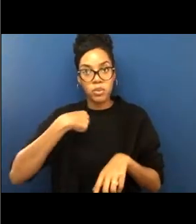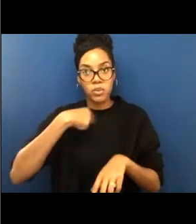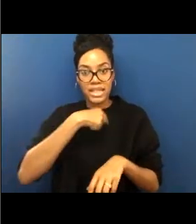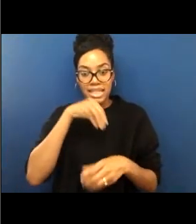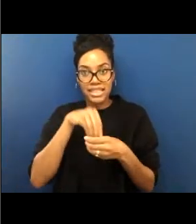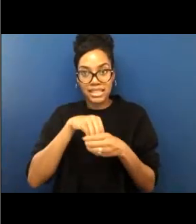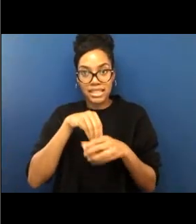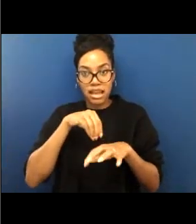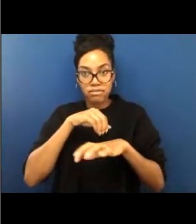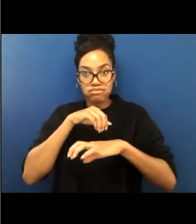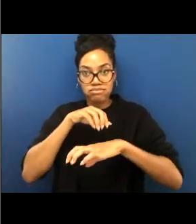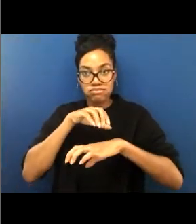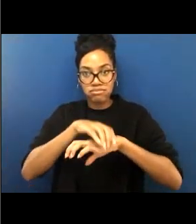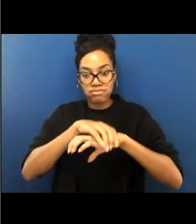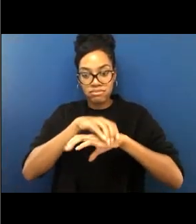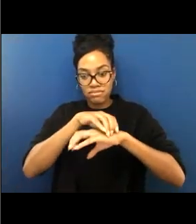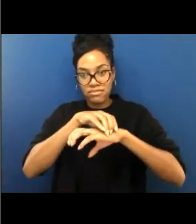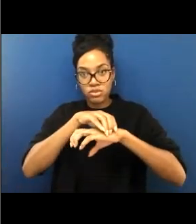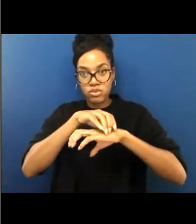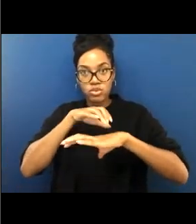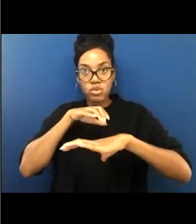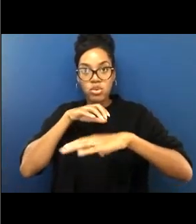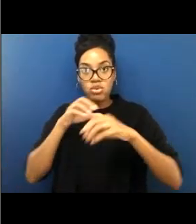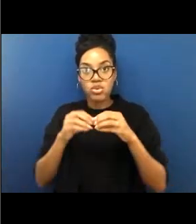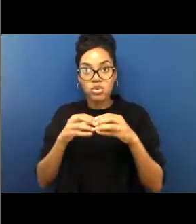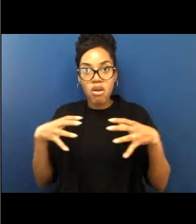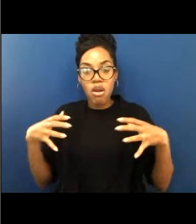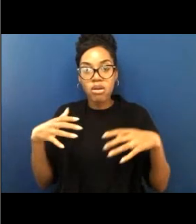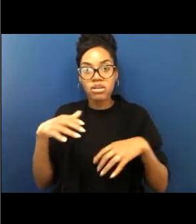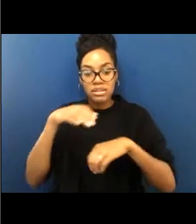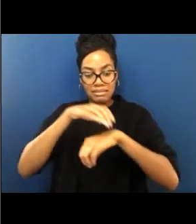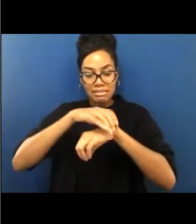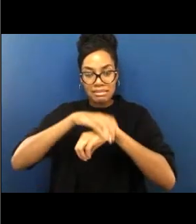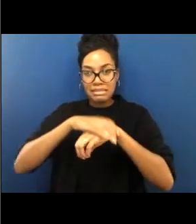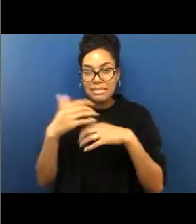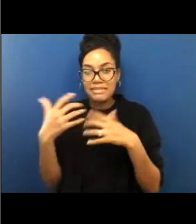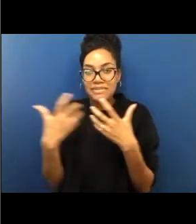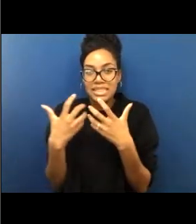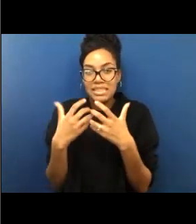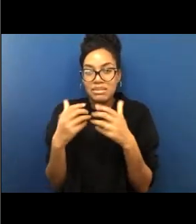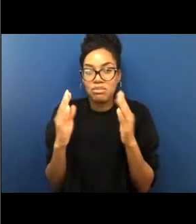that we need to go out and get new shoes because our feet are growing too big and they don't fit in our shoes.